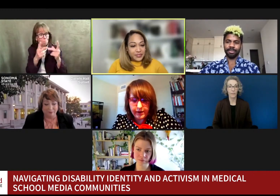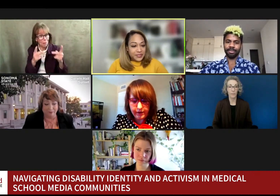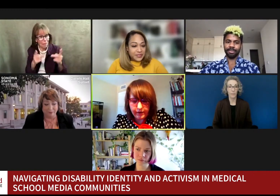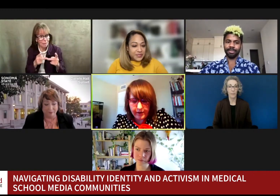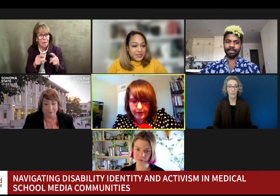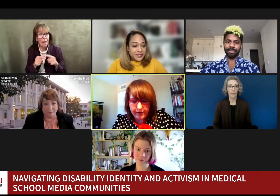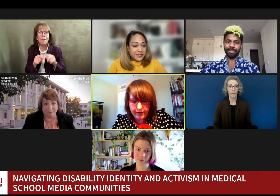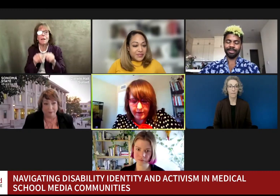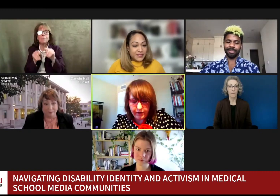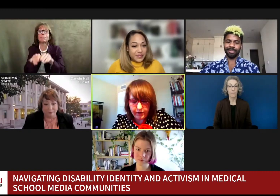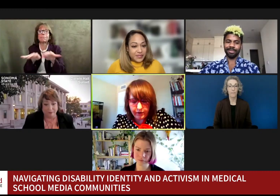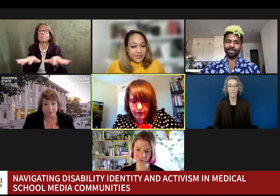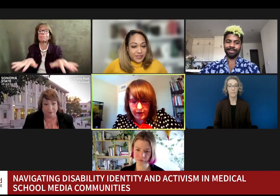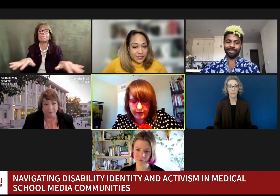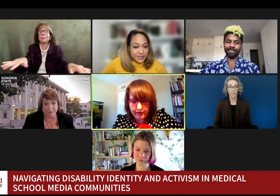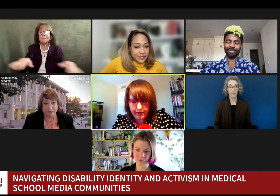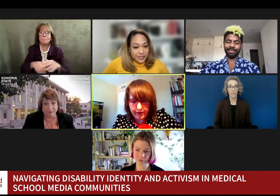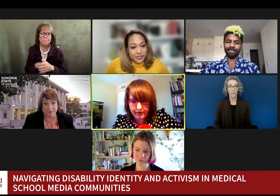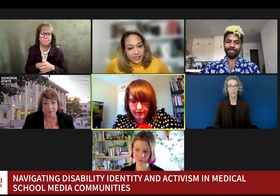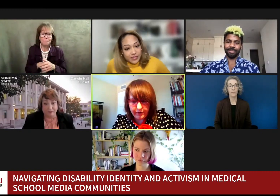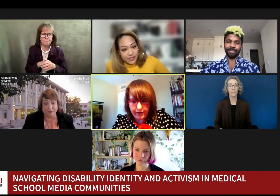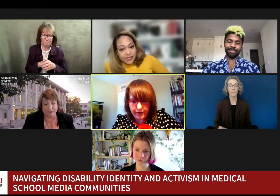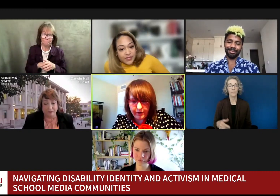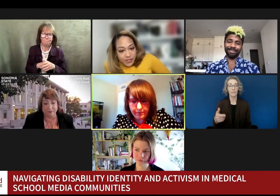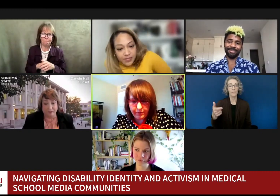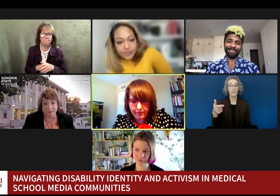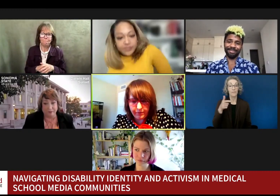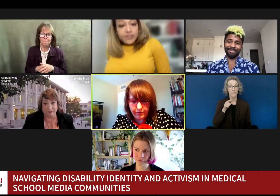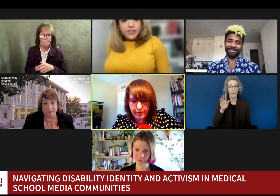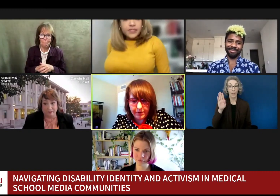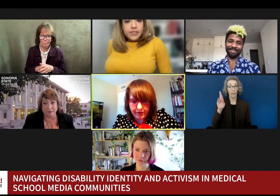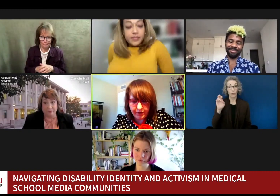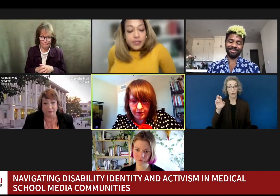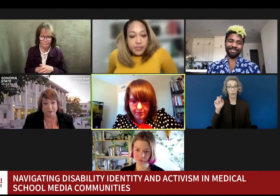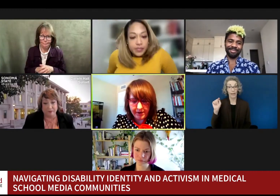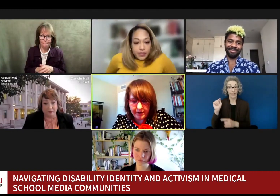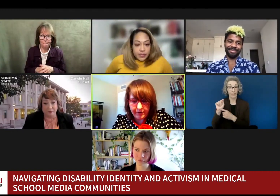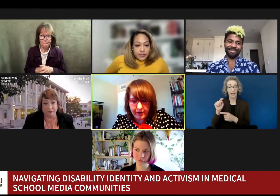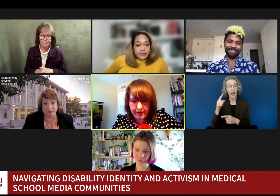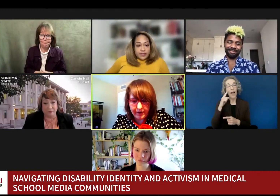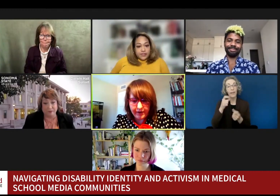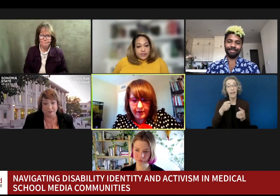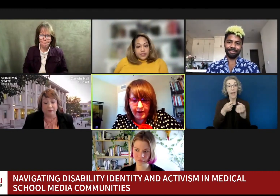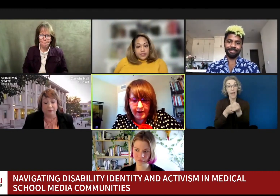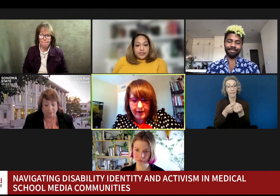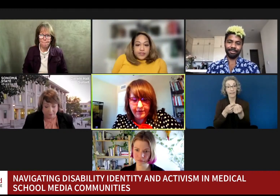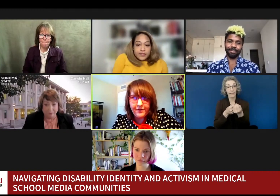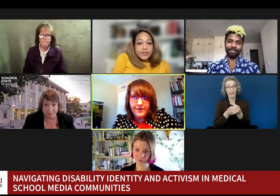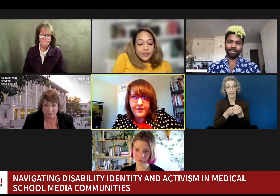I think advocacy looks a lot different from a student perspective.